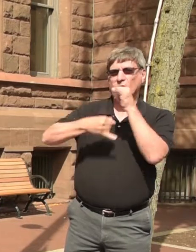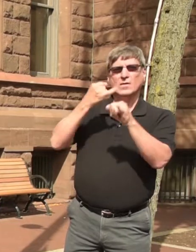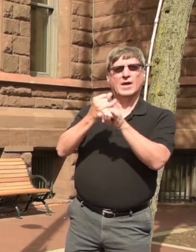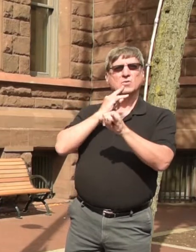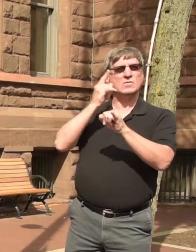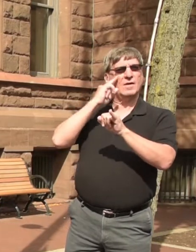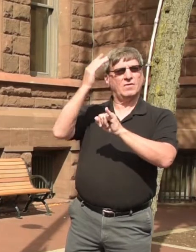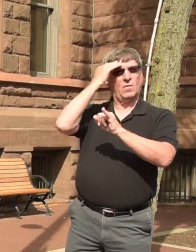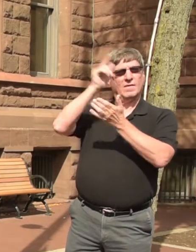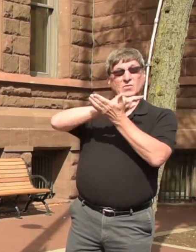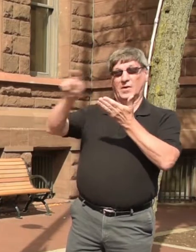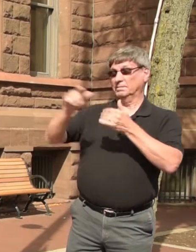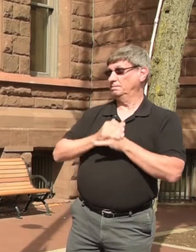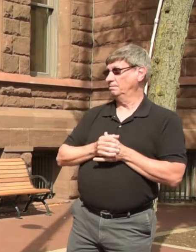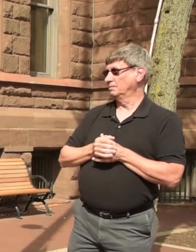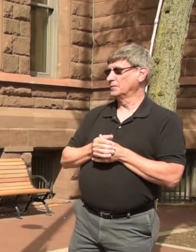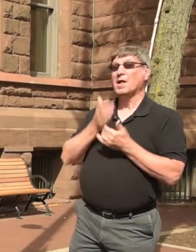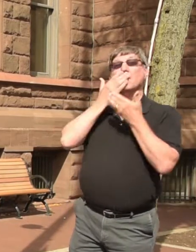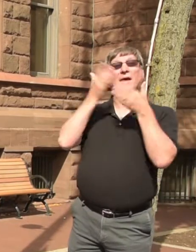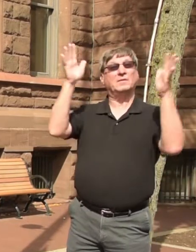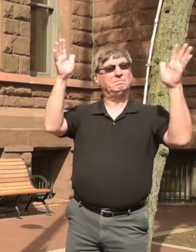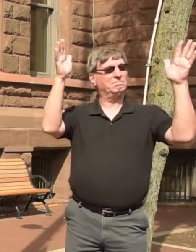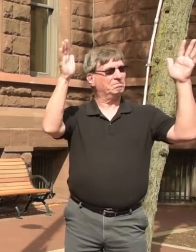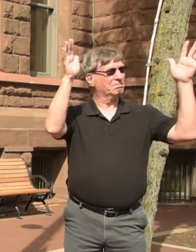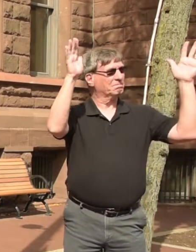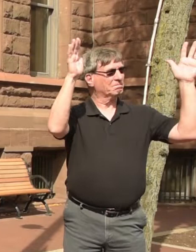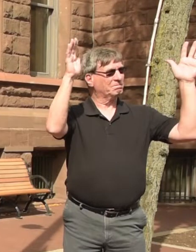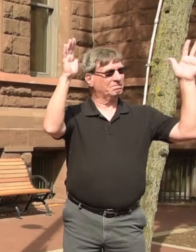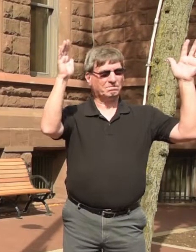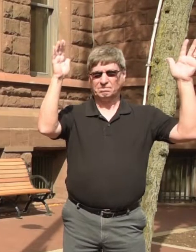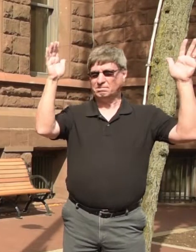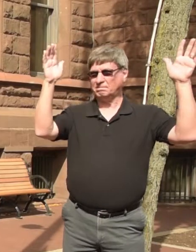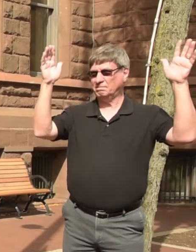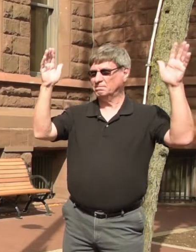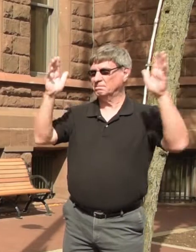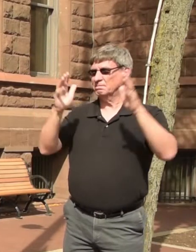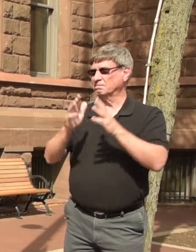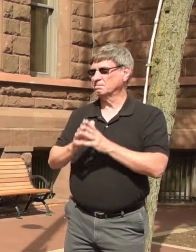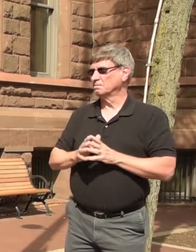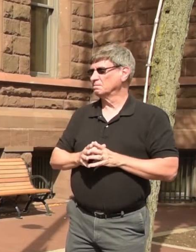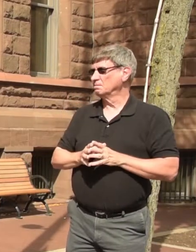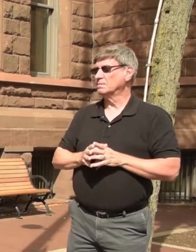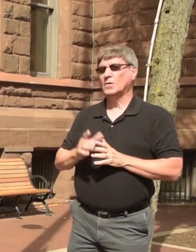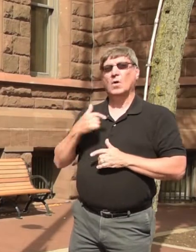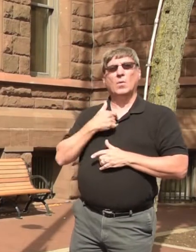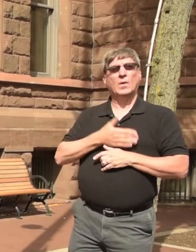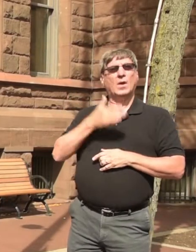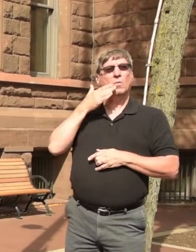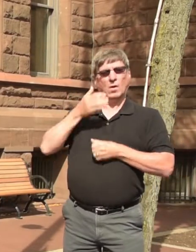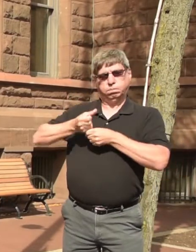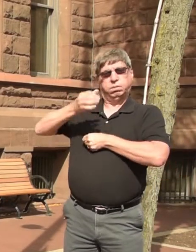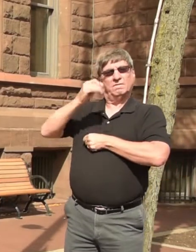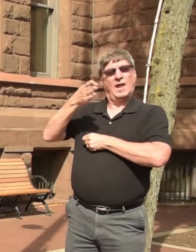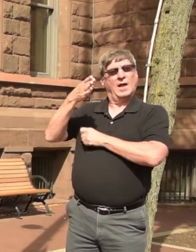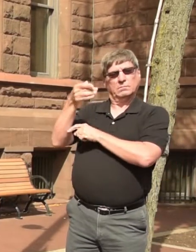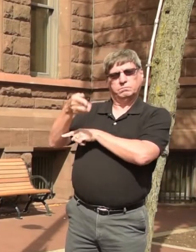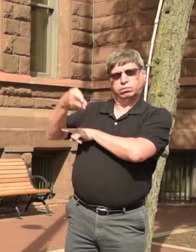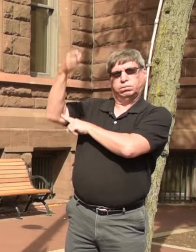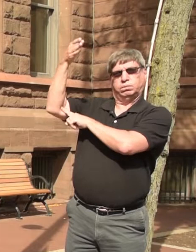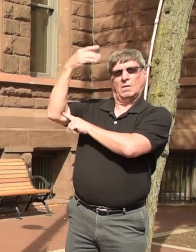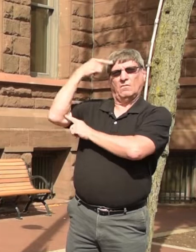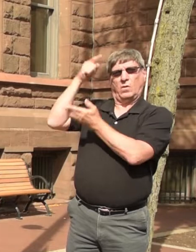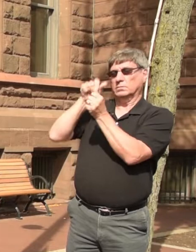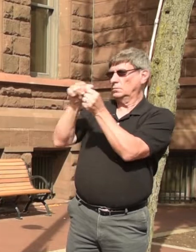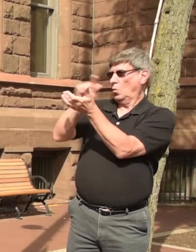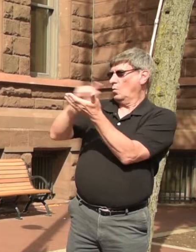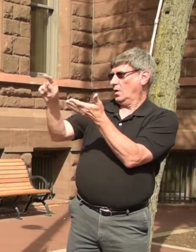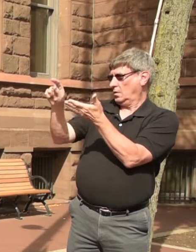awareness week. Thank you. We will run this flag up the pole for the week and hope that it